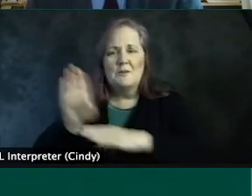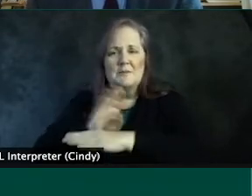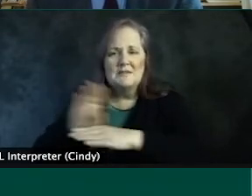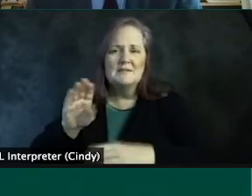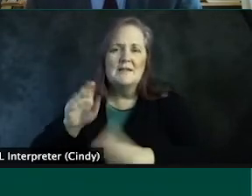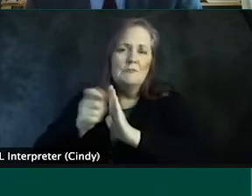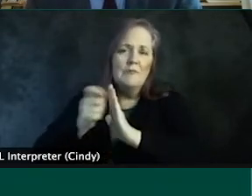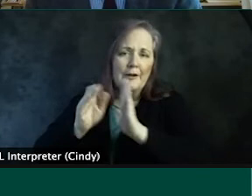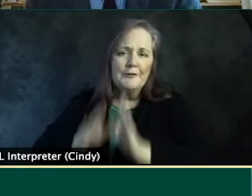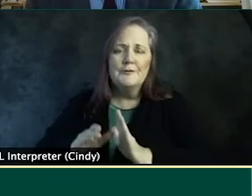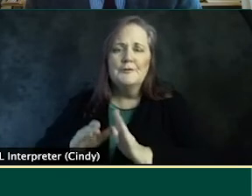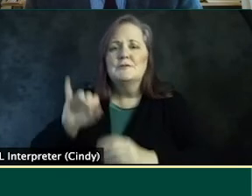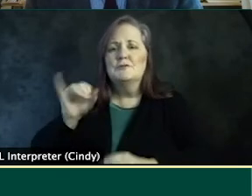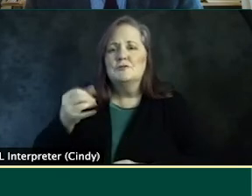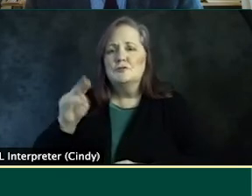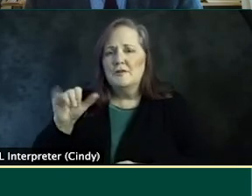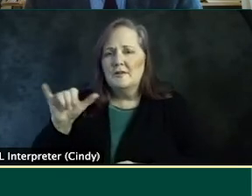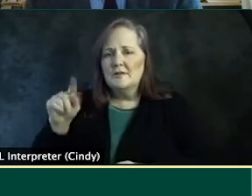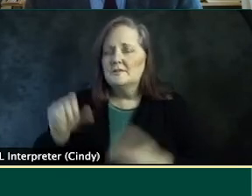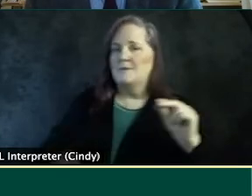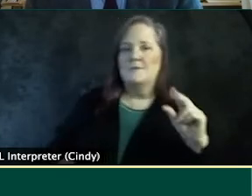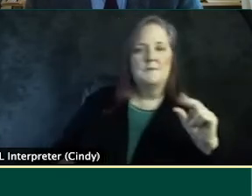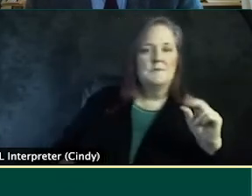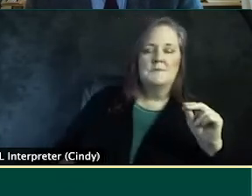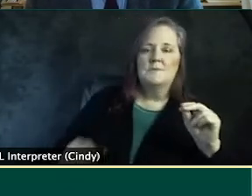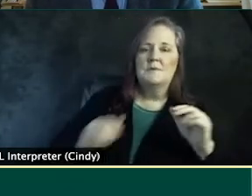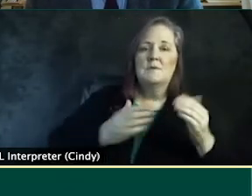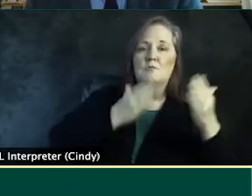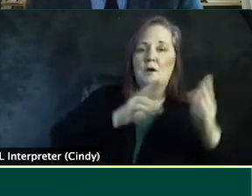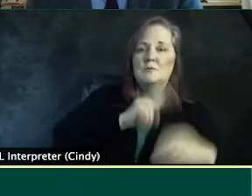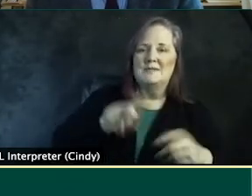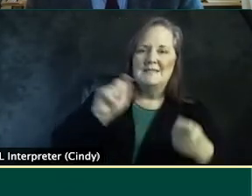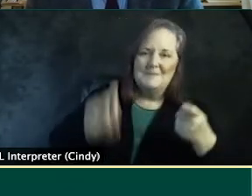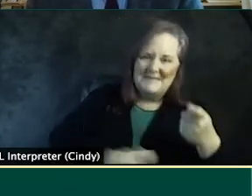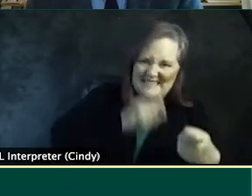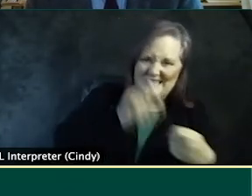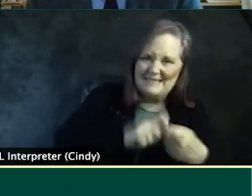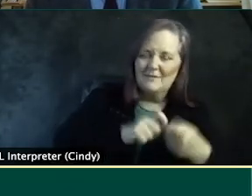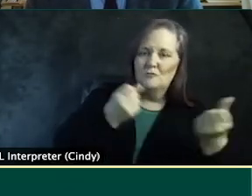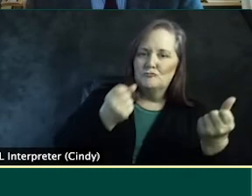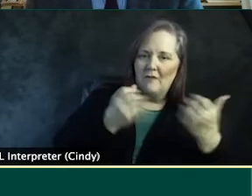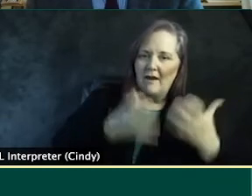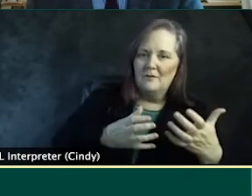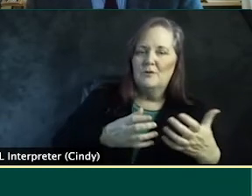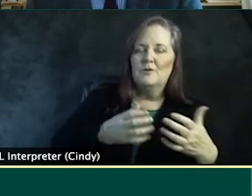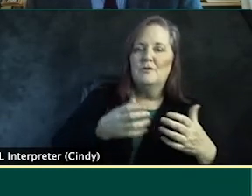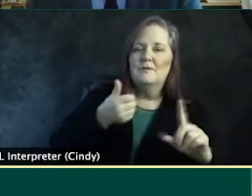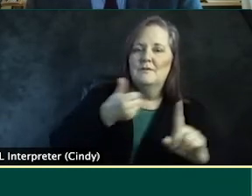of the rideshare companies. There would be a requirement that the companies cover some of the costs associated with injury